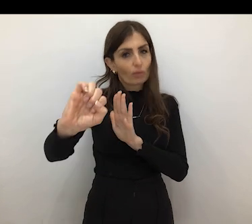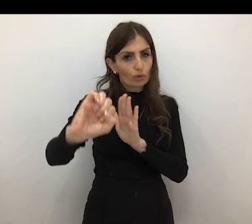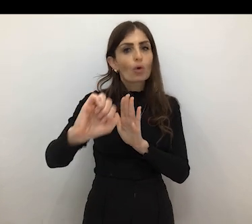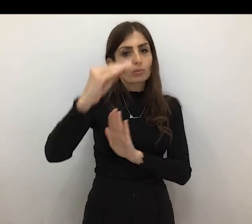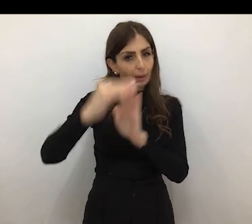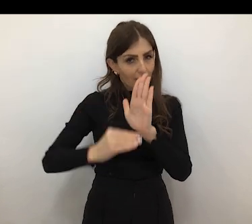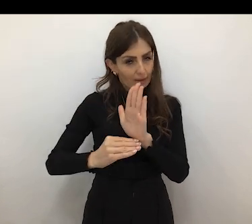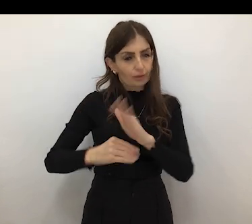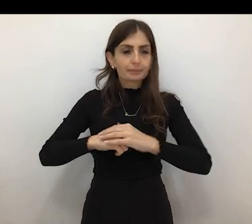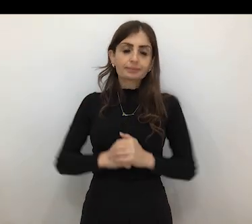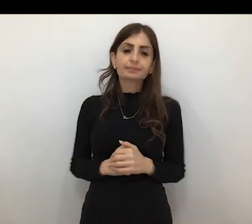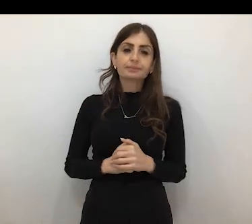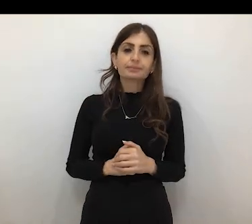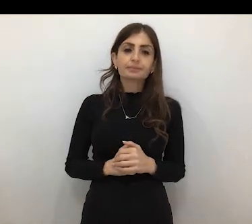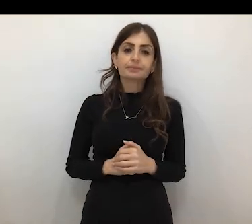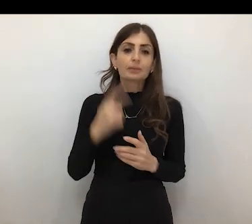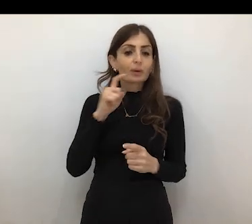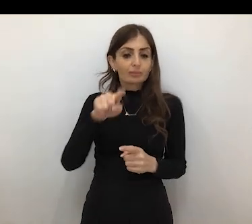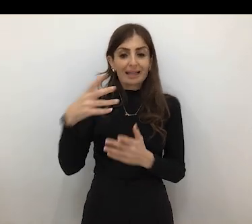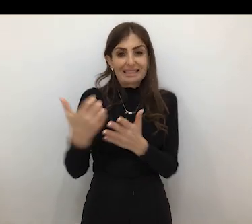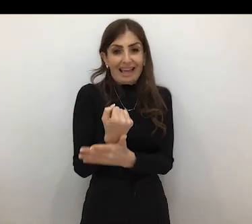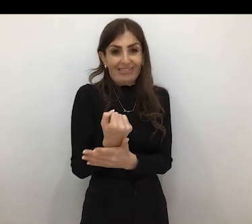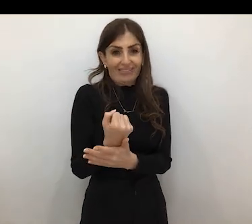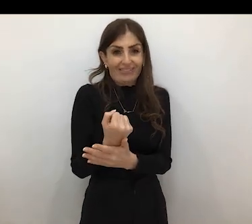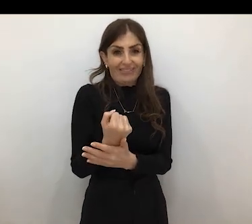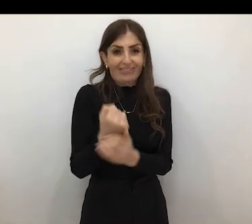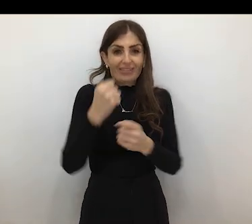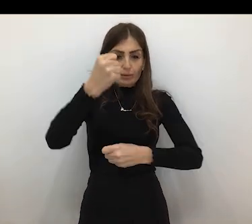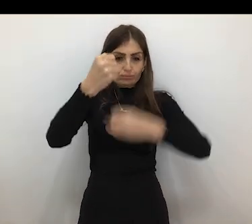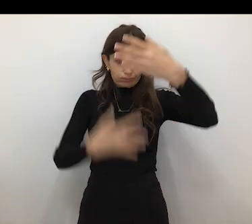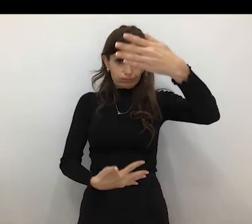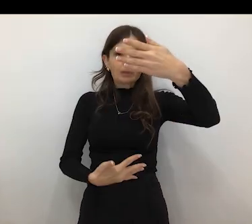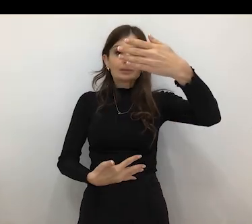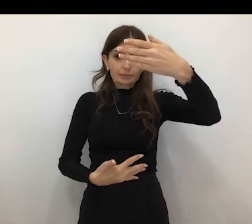for. Once you have entered the amount and pressed 'Save', the rest of the budget will open up.